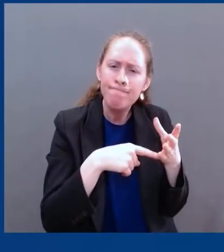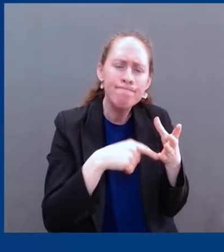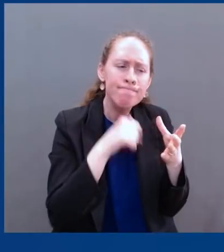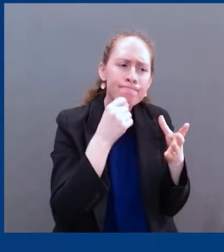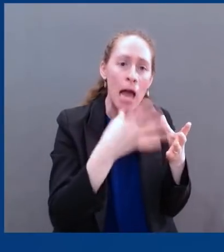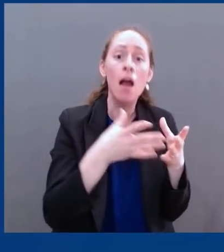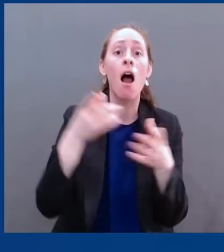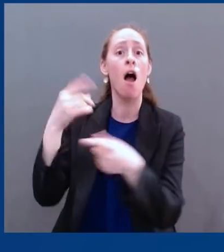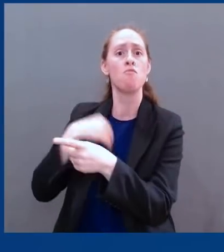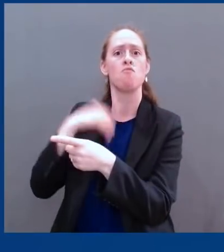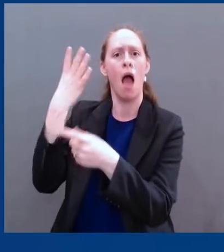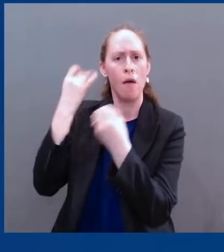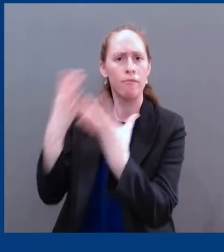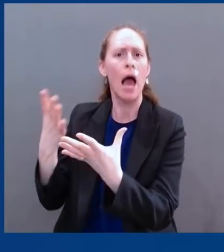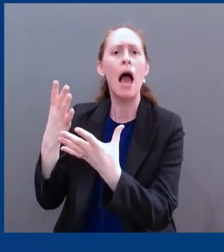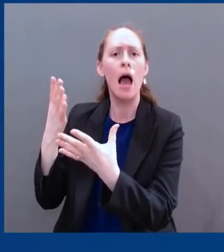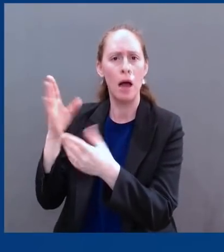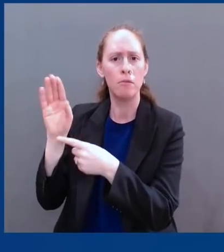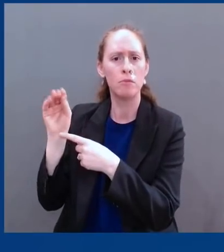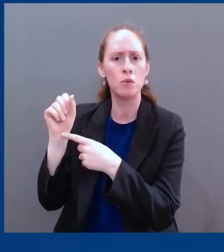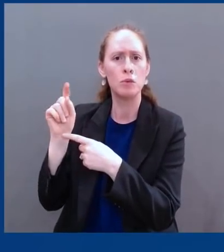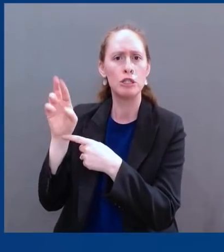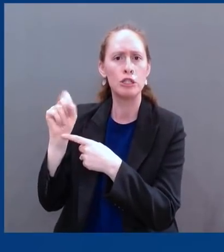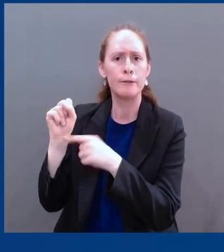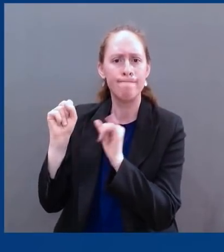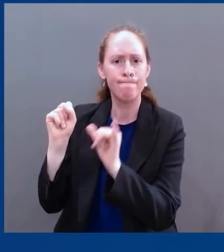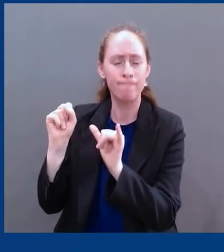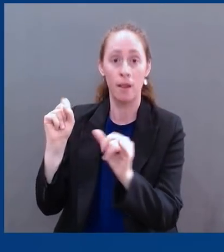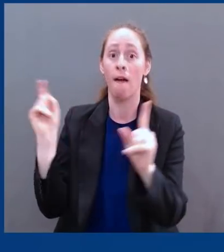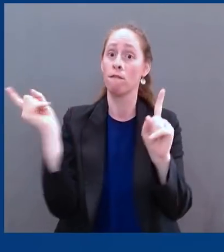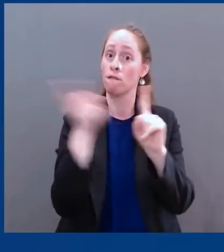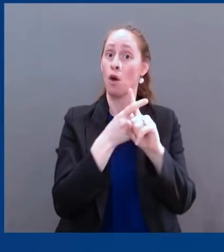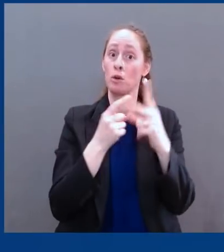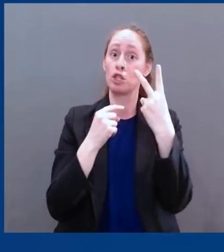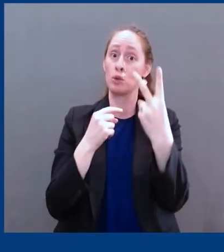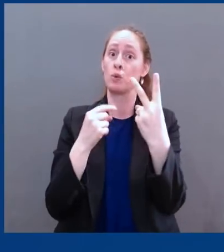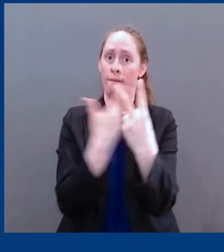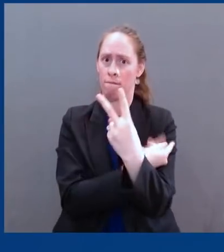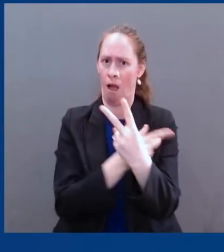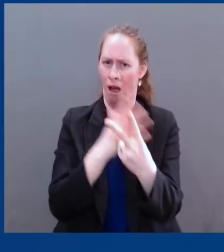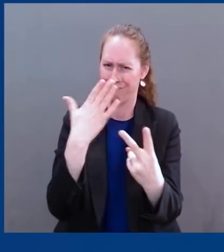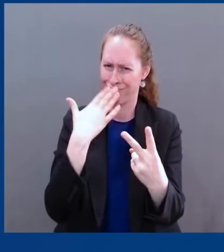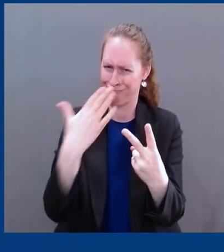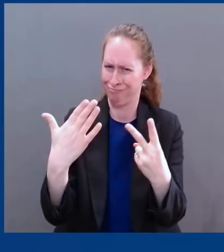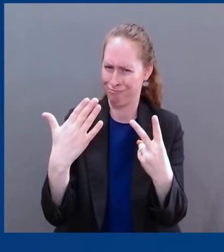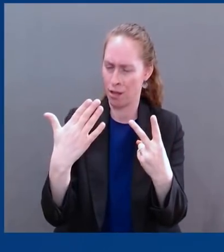with the equity of the original regimen. We've got to do better when it comes to boosters.